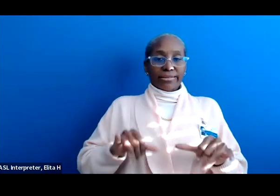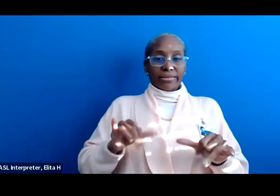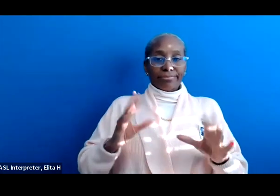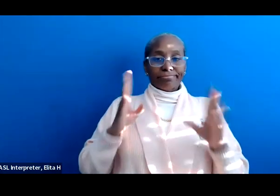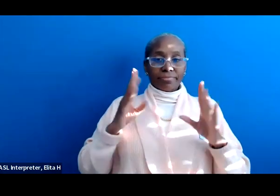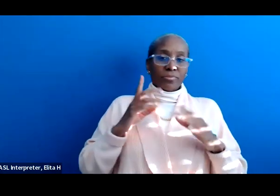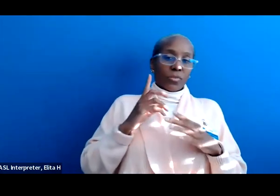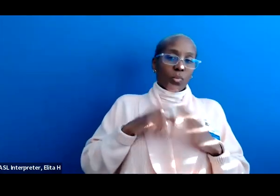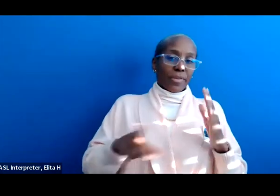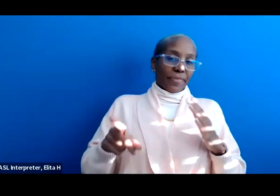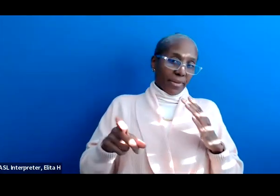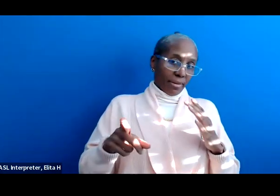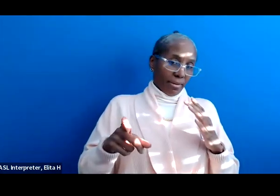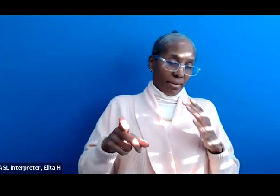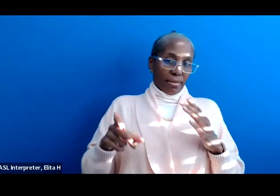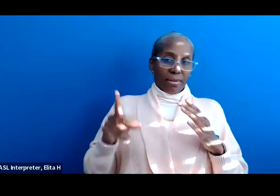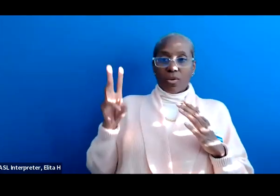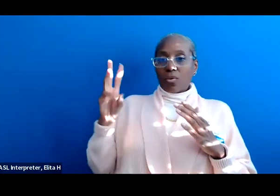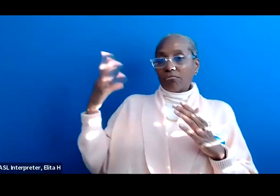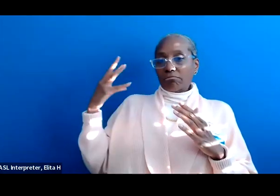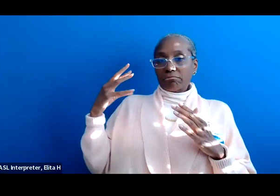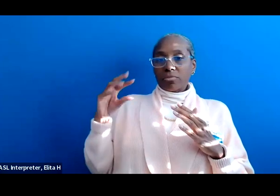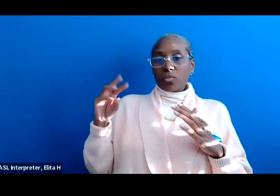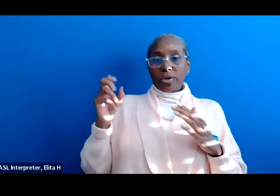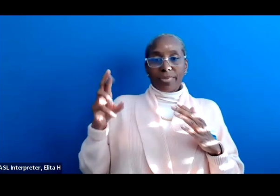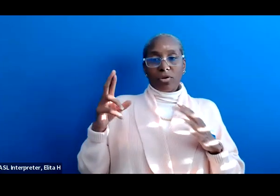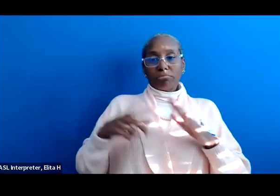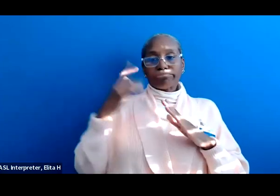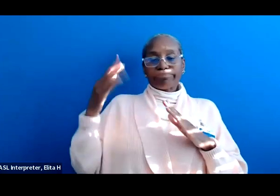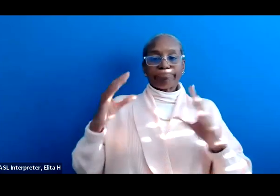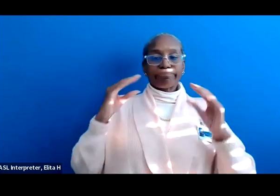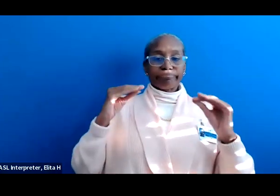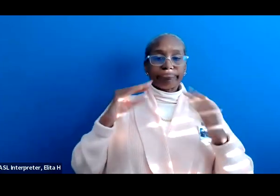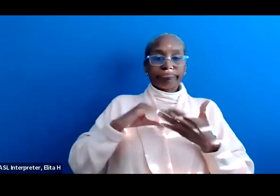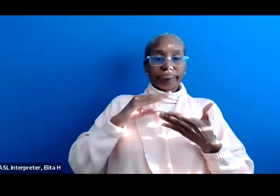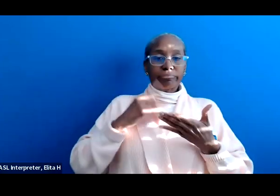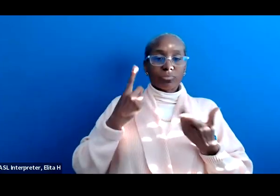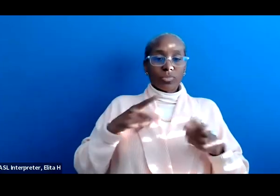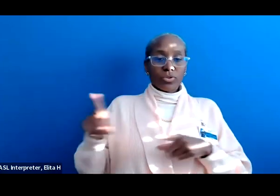They have webinars every once in a while, so you can kind of educate yourself what's going on in Congress.